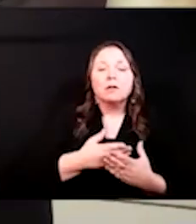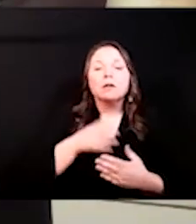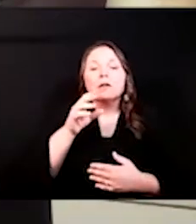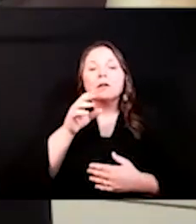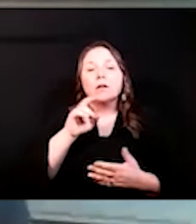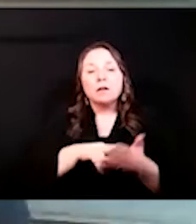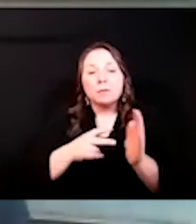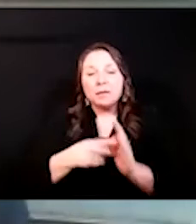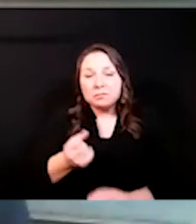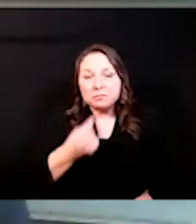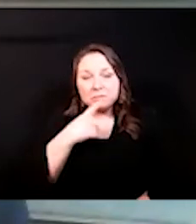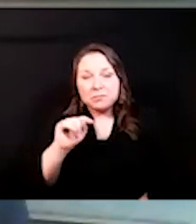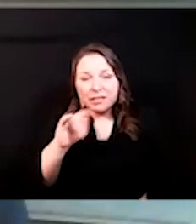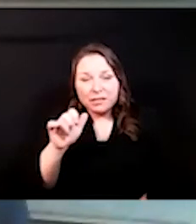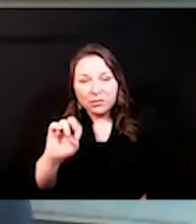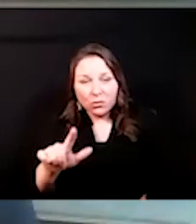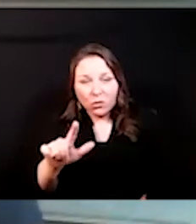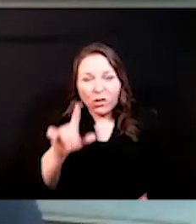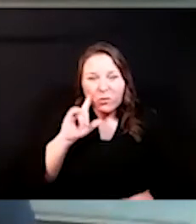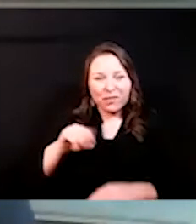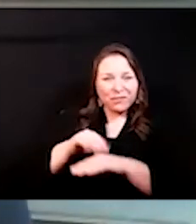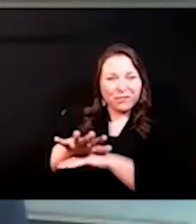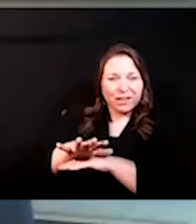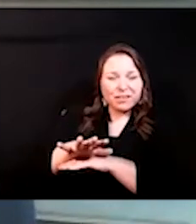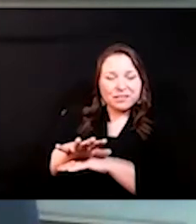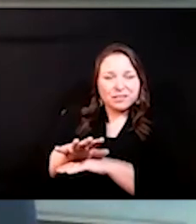SO REDUCE THE EFFECTIVENESS OF THE VACCINE ?